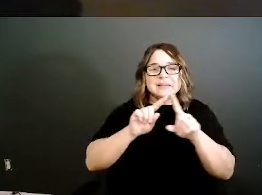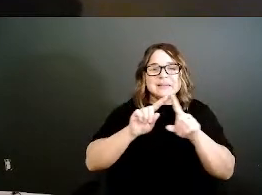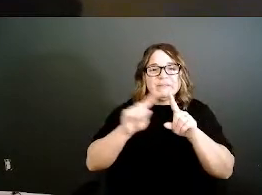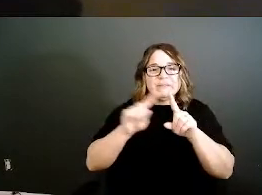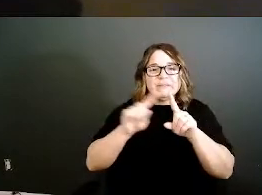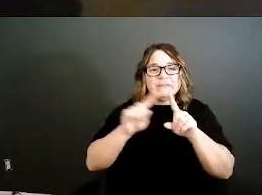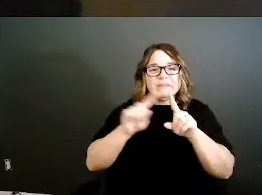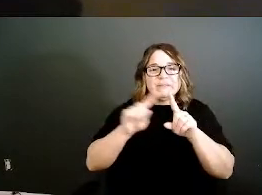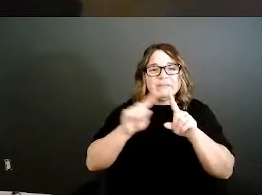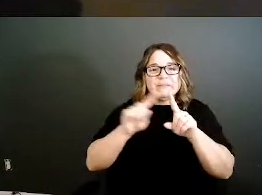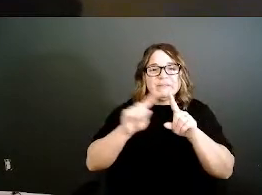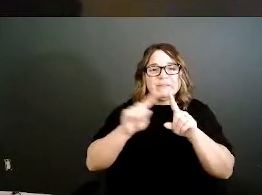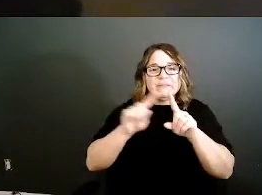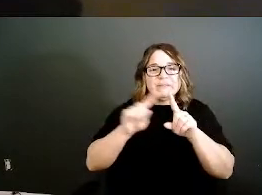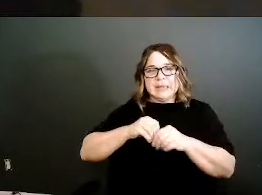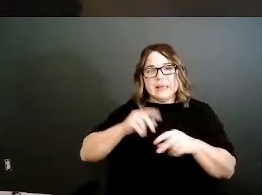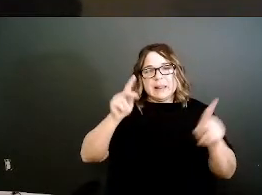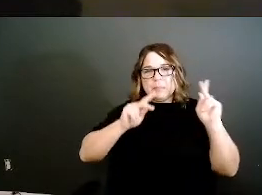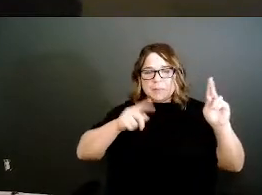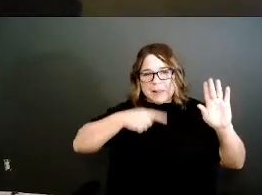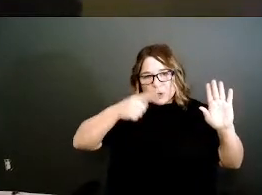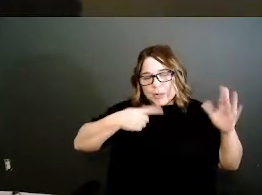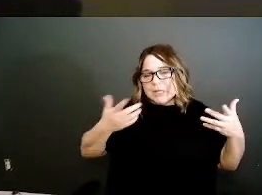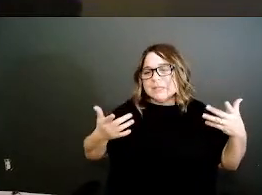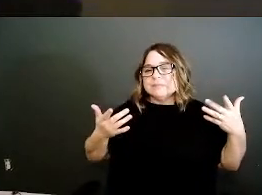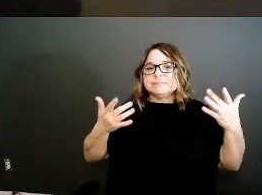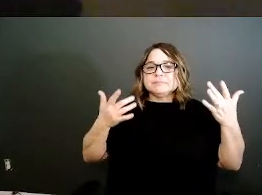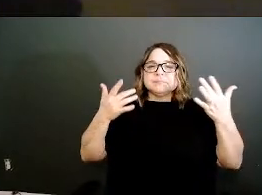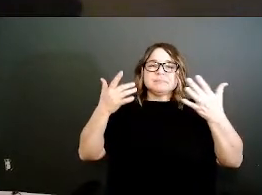COUNCIL MEMBERS LISTEN TO WHAT THEIR CONSTITUENTS ARE SAYING OVER TIME AND IT CONTINUES TO SHAPE OUR CITY FOR